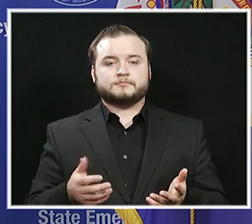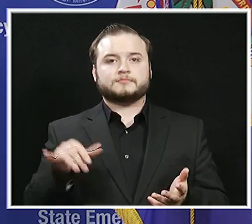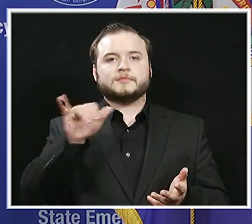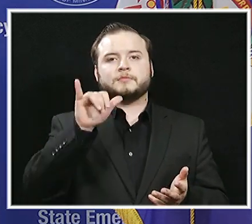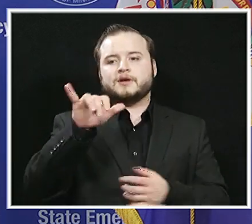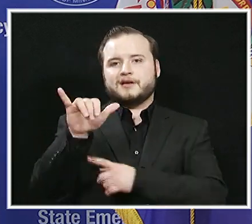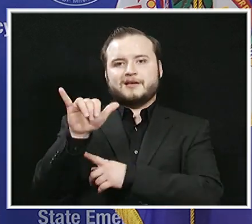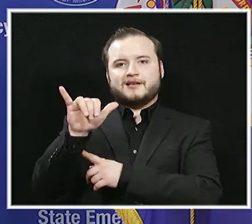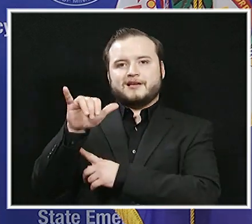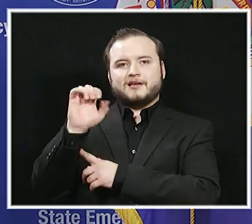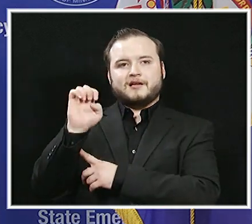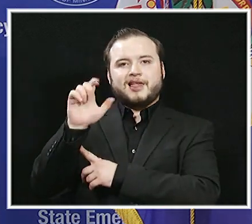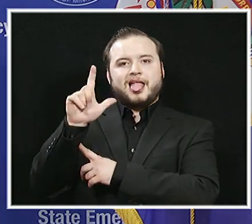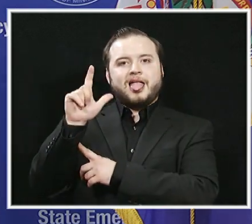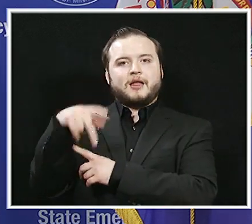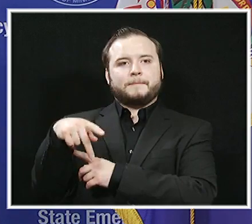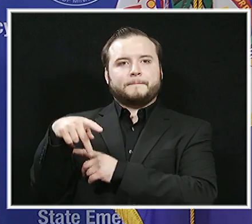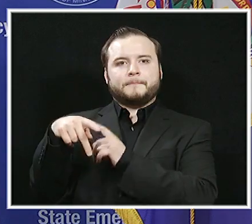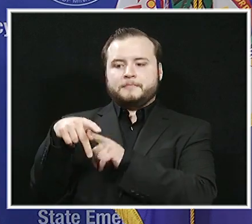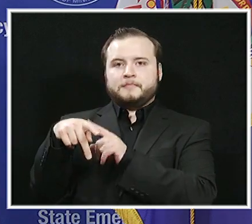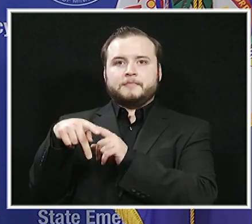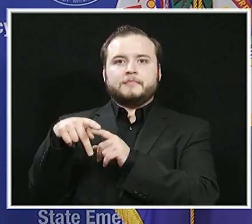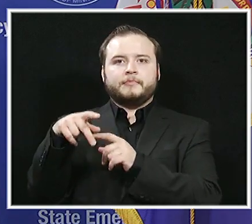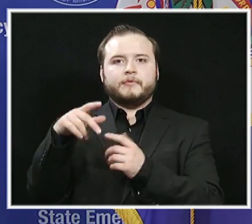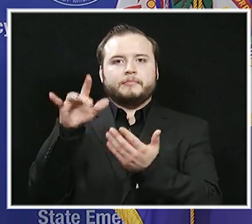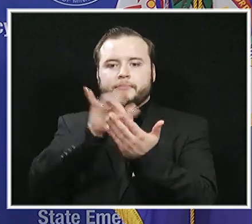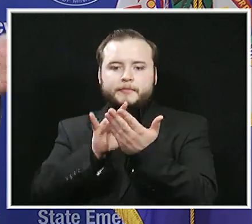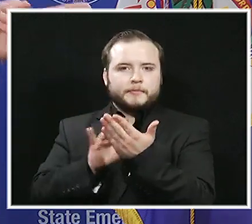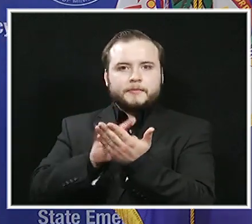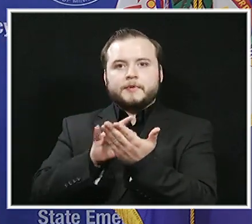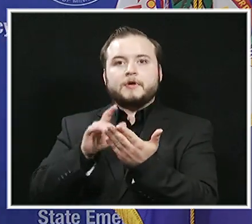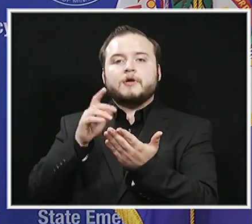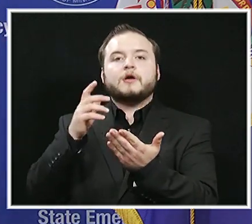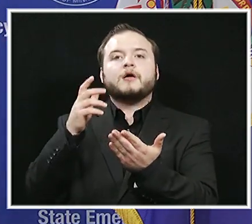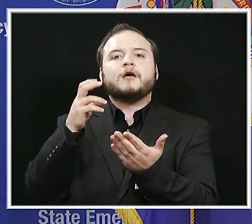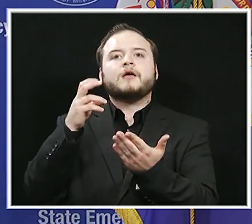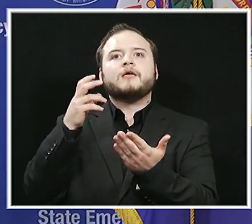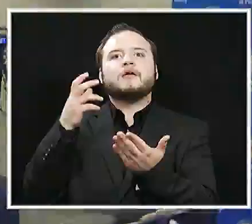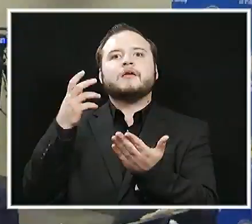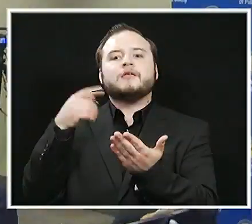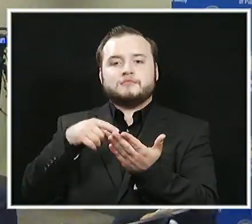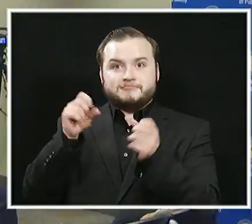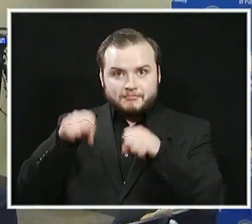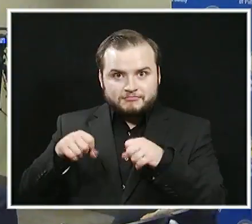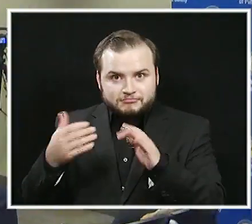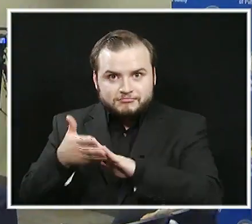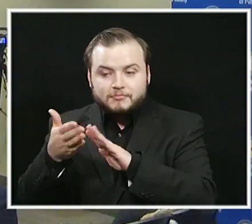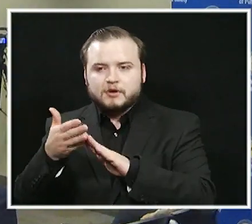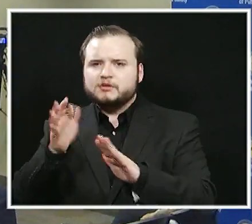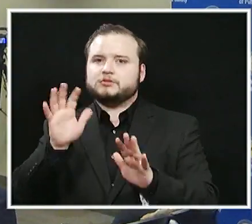situation, one is shortage of workers, two is there's a, you know, this is Yelp on steroids, if you will,